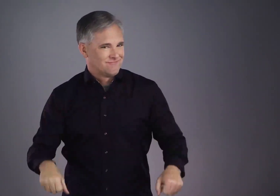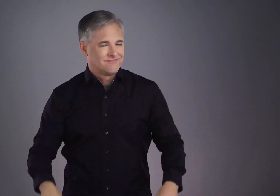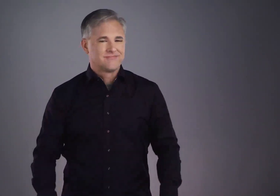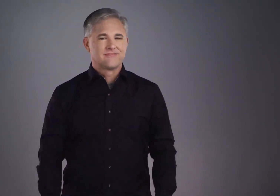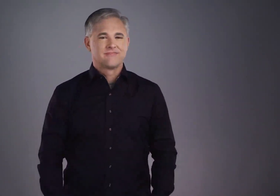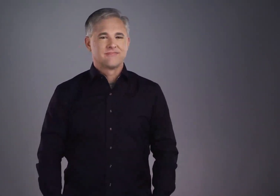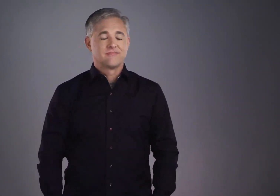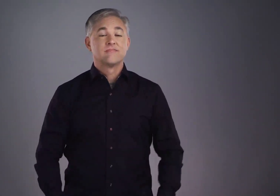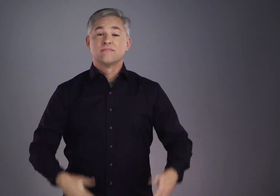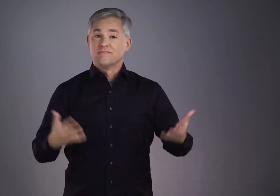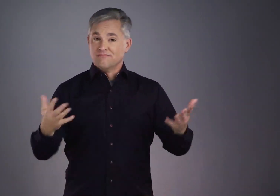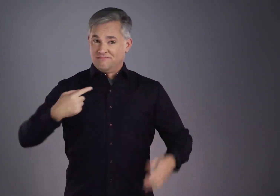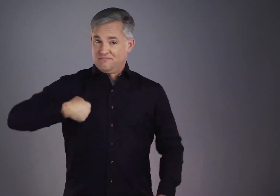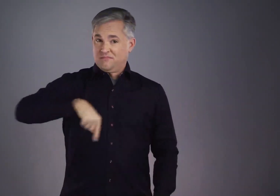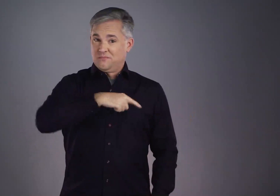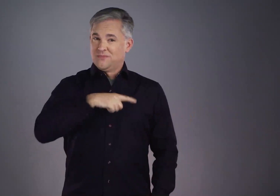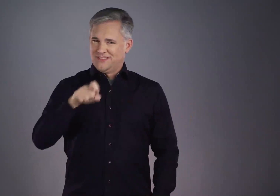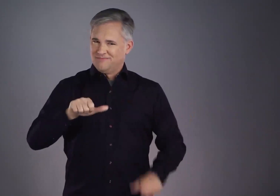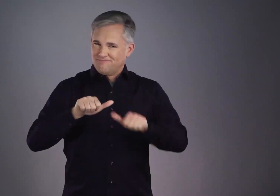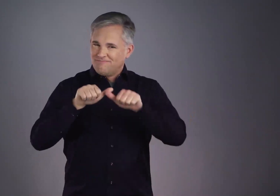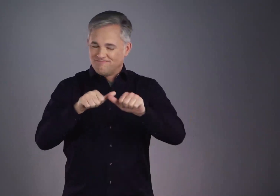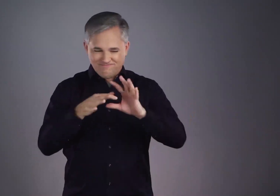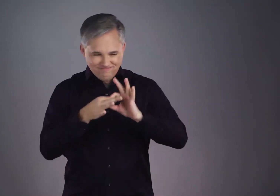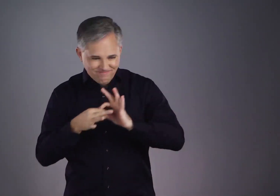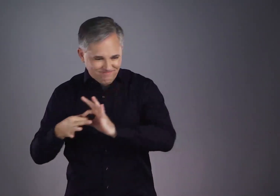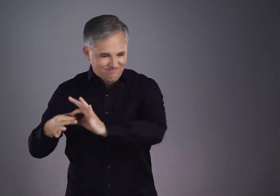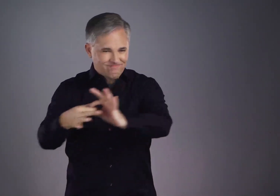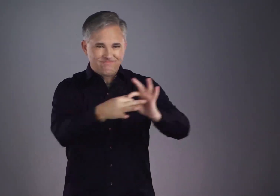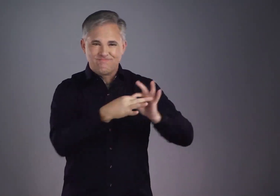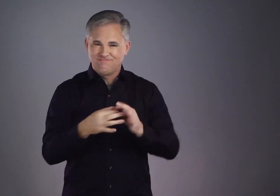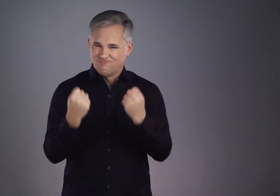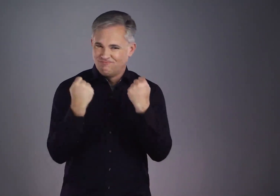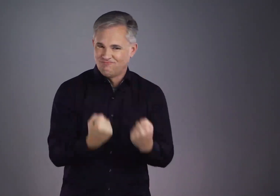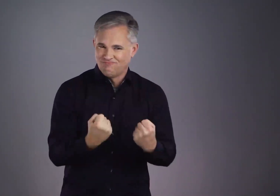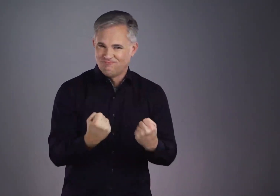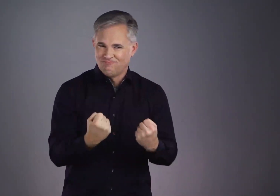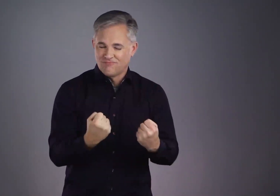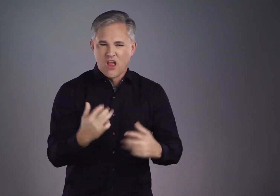Therefore, no society of men and women ever had a more urgent need